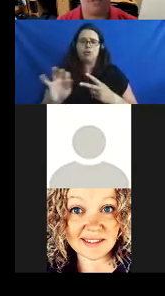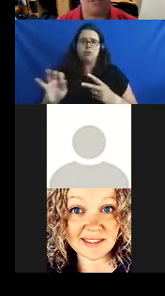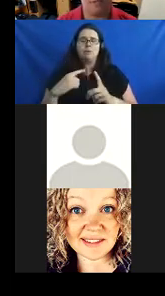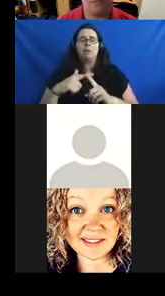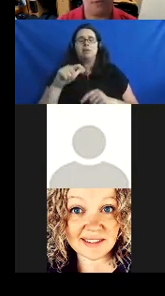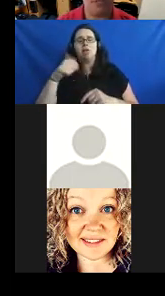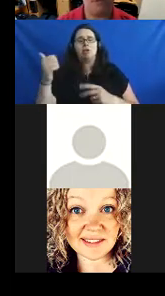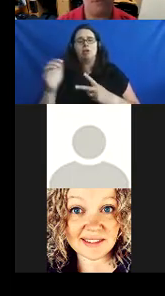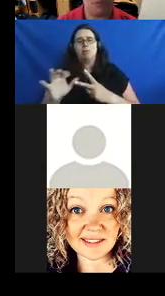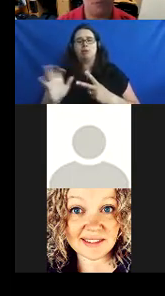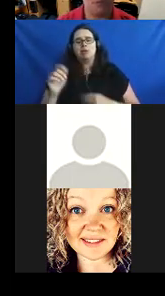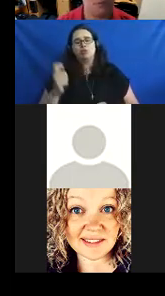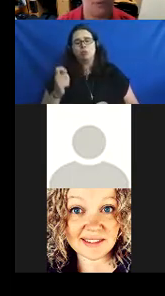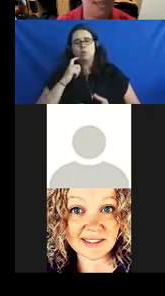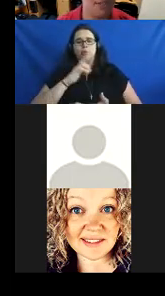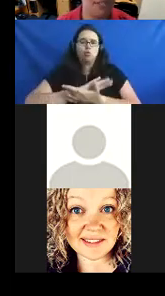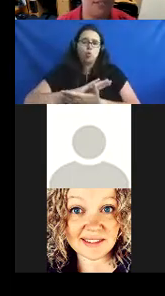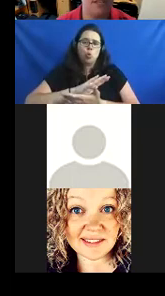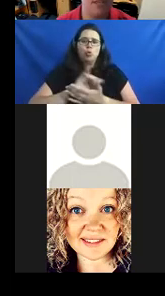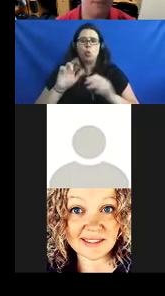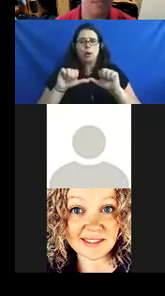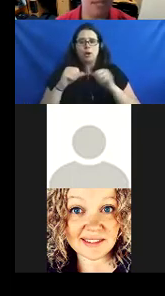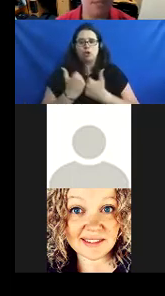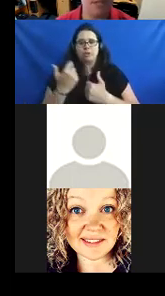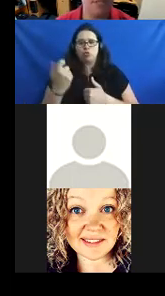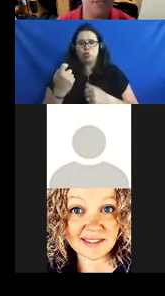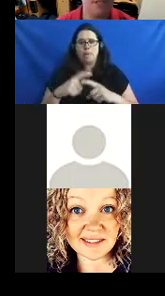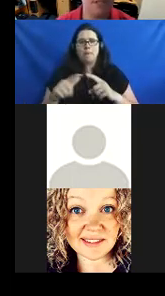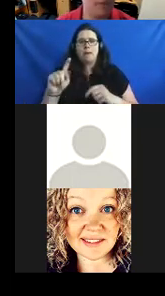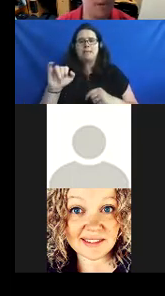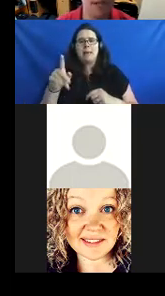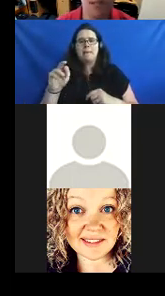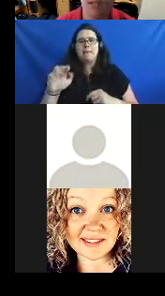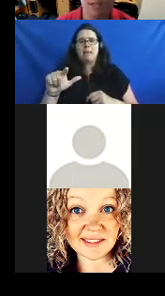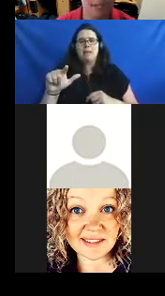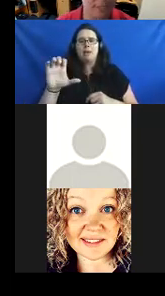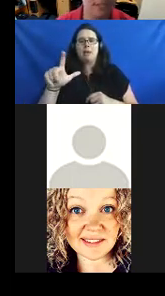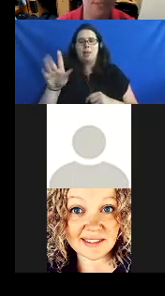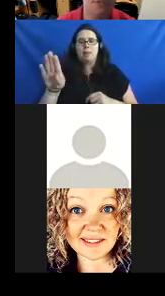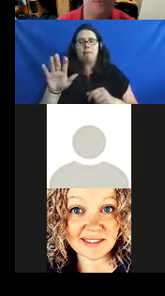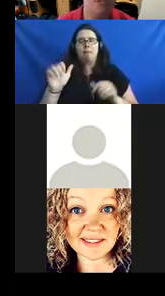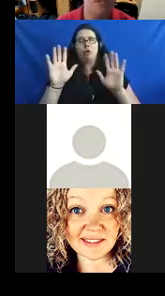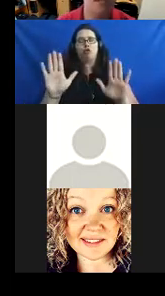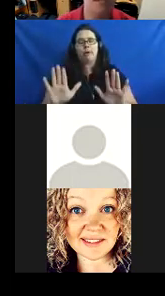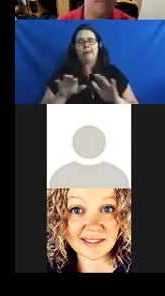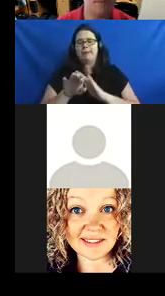SUBSCRIPTIONS FOR SCHOOLS OR AGENCIES. TYPING CLUB IS ANOTHER GREAT ACCESSIBLE TYPING APPLICATION